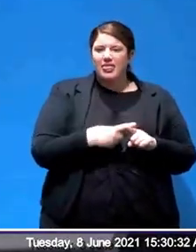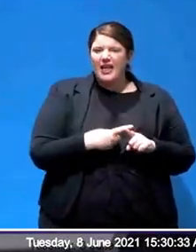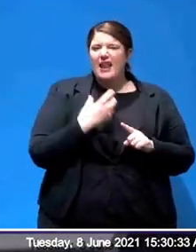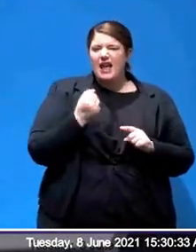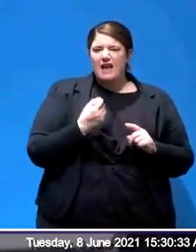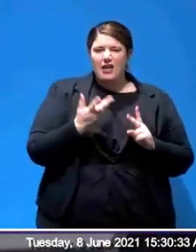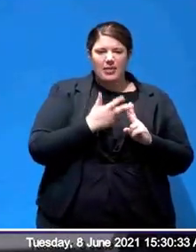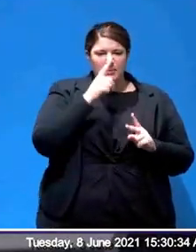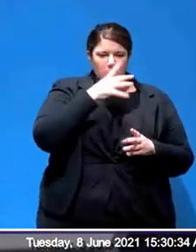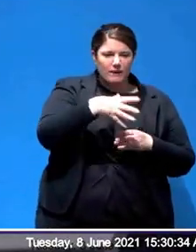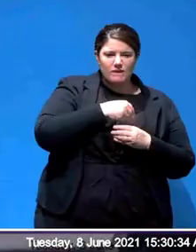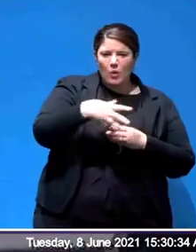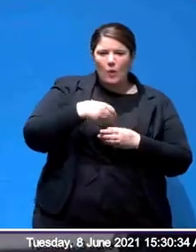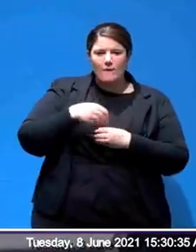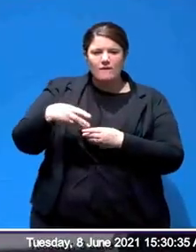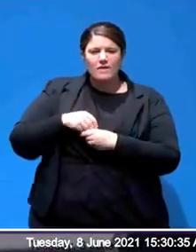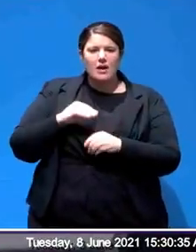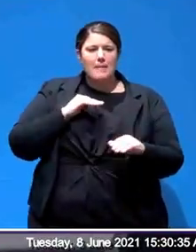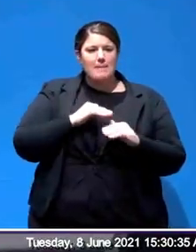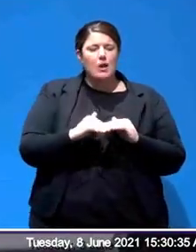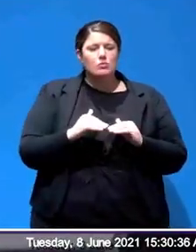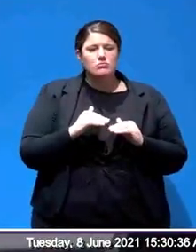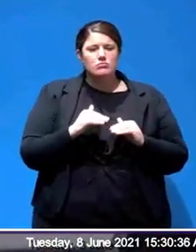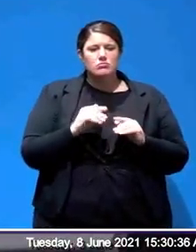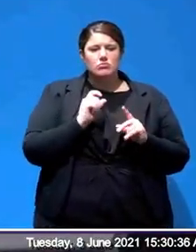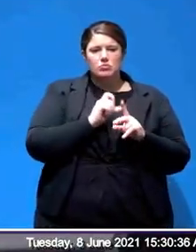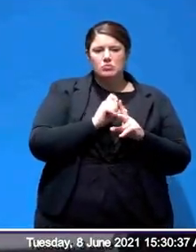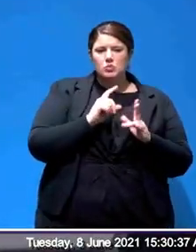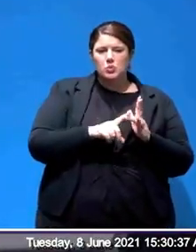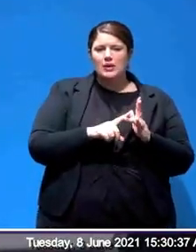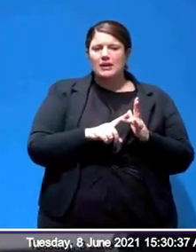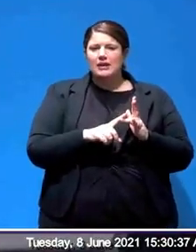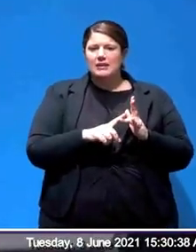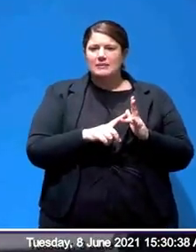involved with the RiskMan, around doing remedial actions and then it is actually